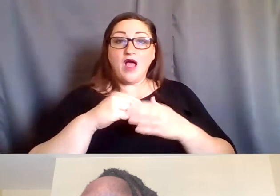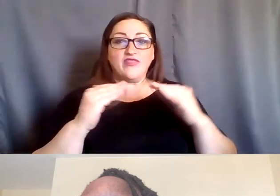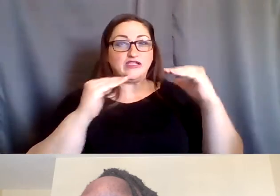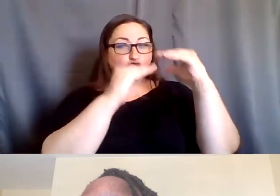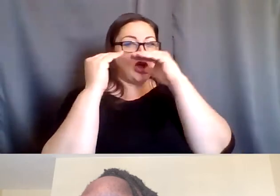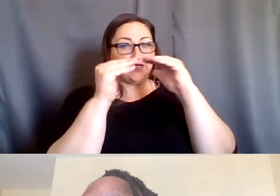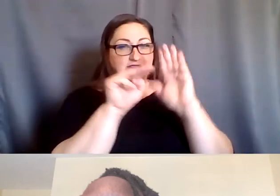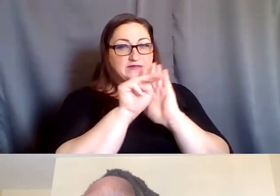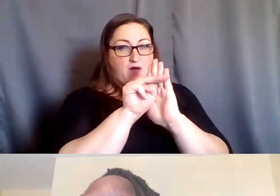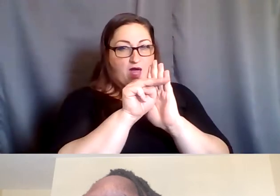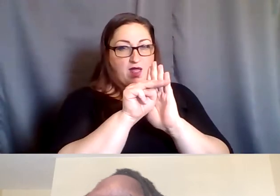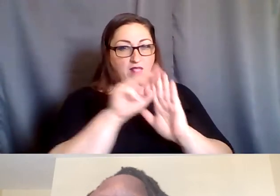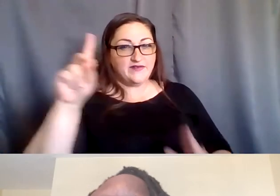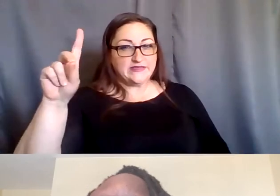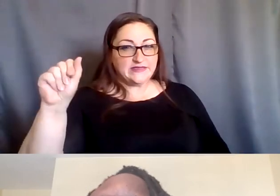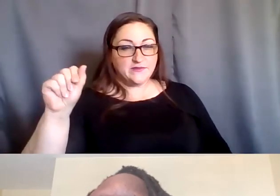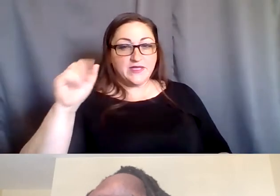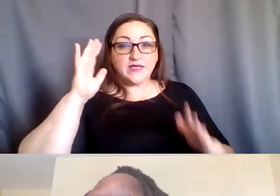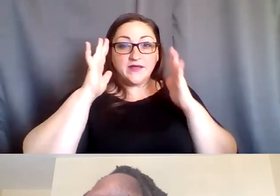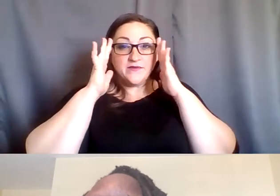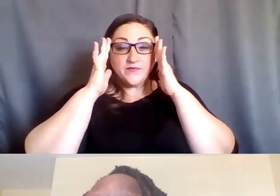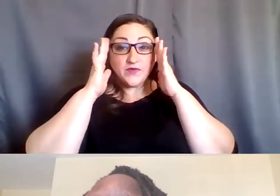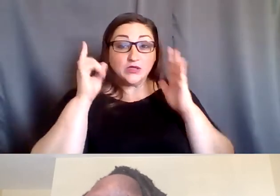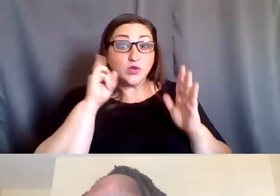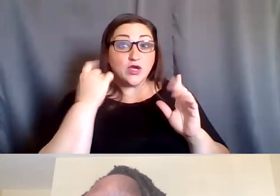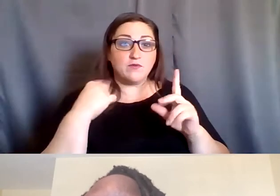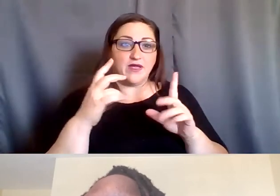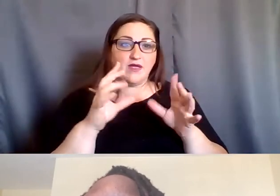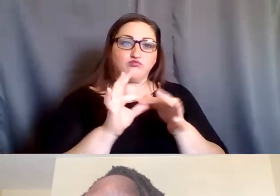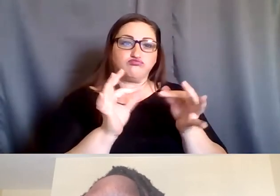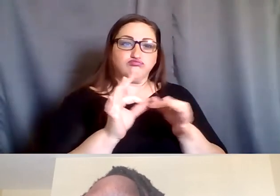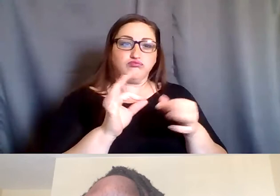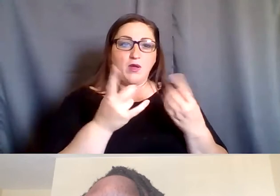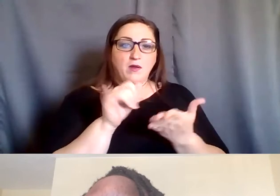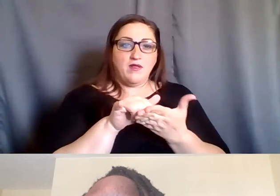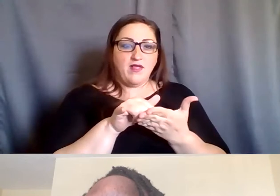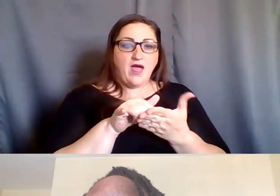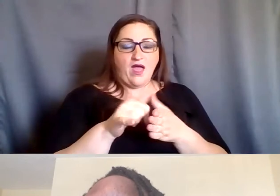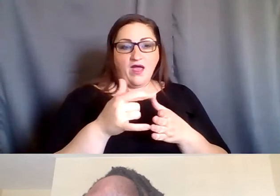And so you’ll hear me reference a few of the disability justice principles and some of our questions.